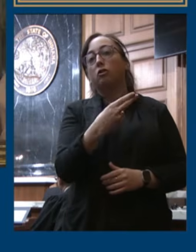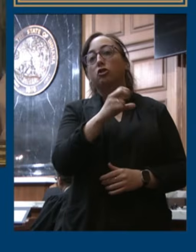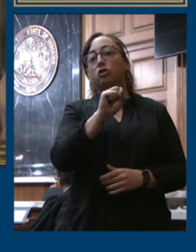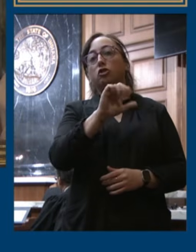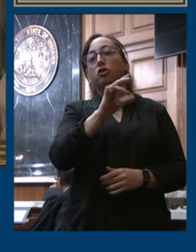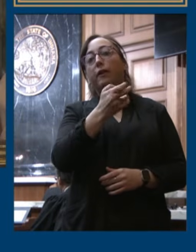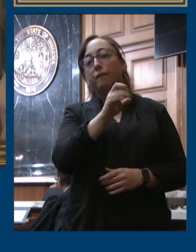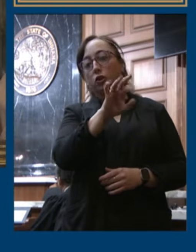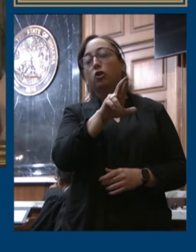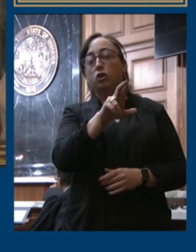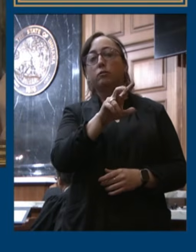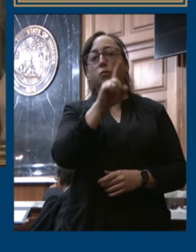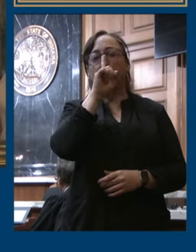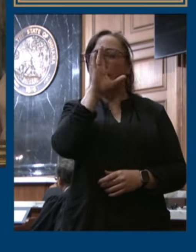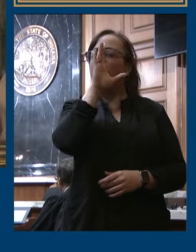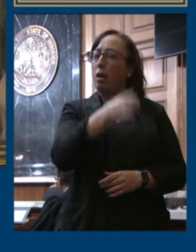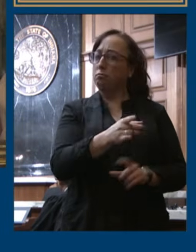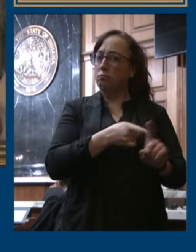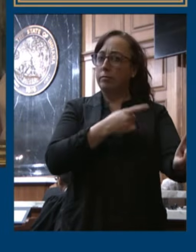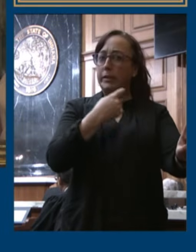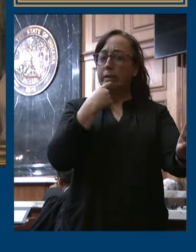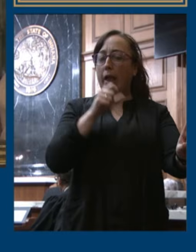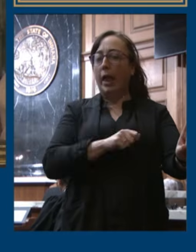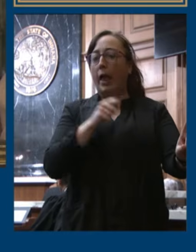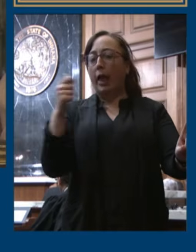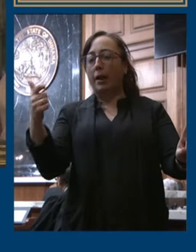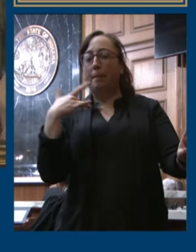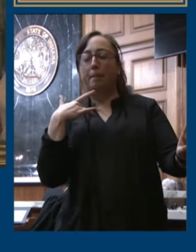HE SAYS, "I DISTRUST ANY TENDENCY OF REFORM THAT GIVES